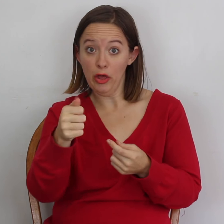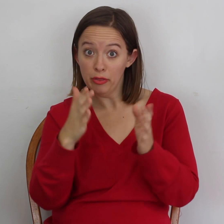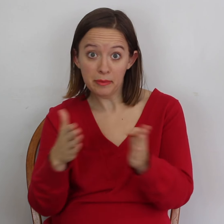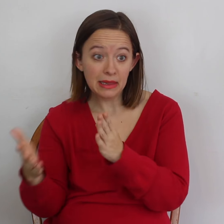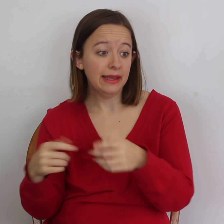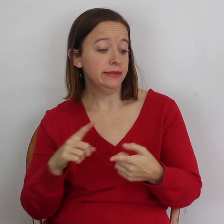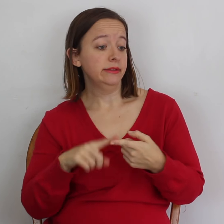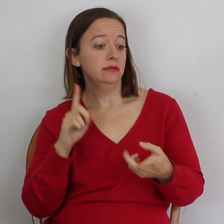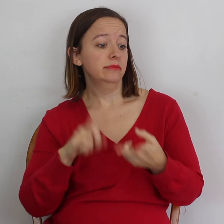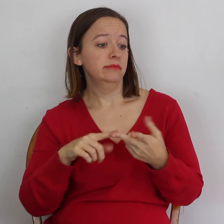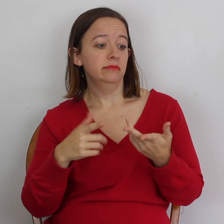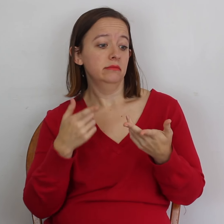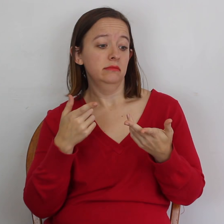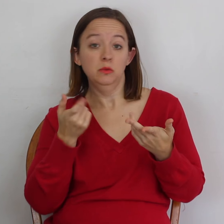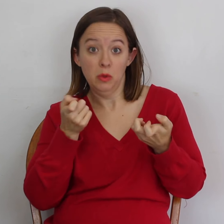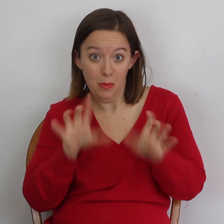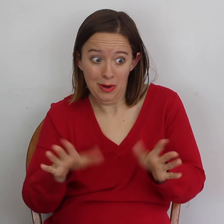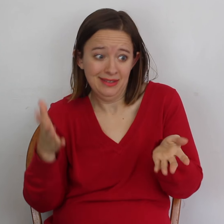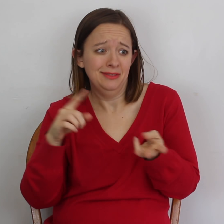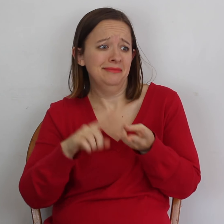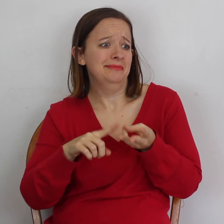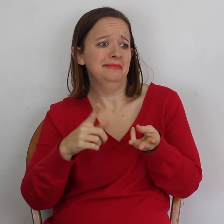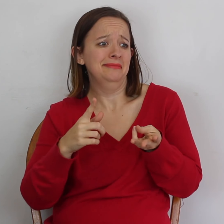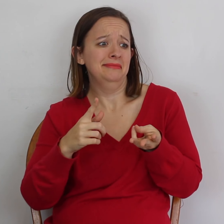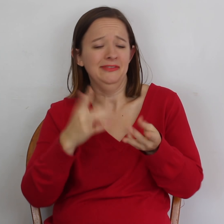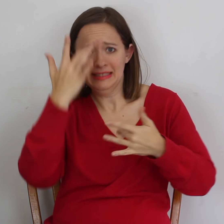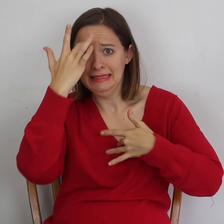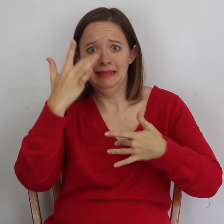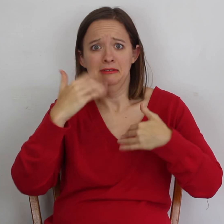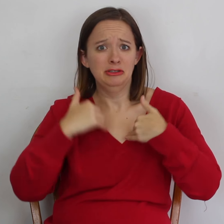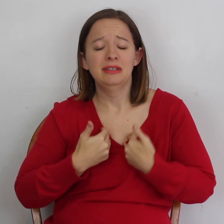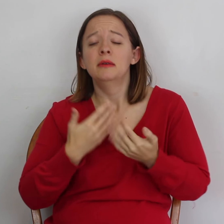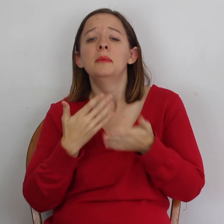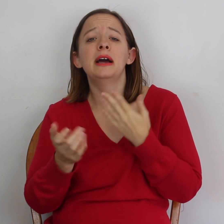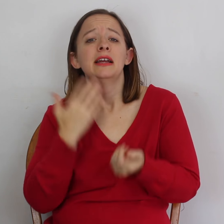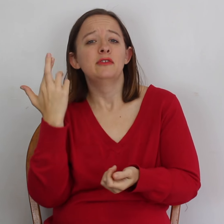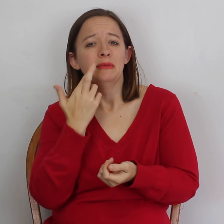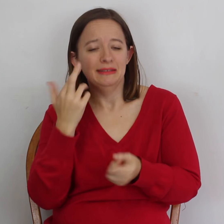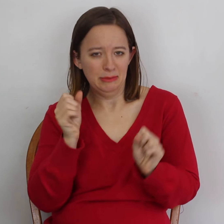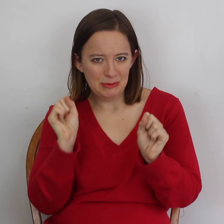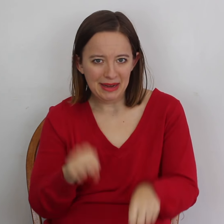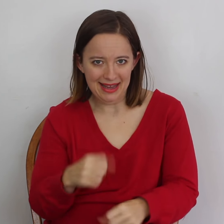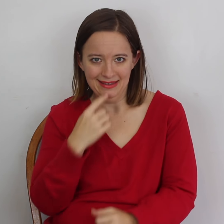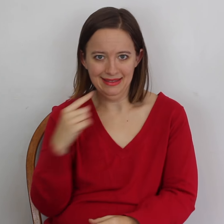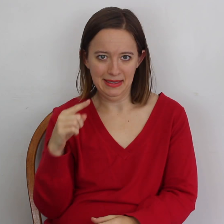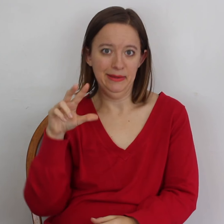They feel they have to do it. They have to provide that service. Now, yes, every once and a while you should give back to the community, of course.